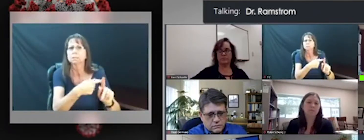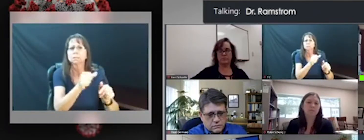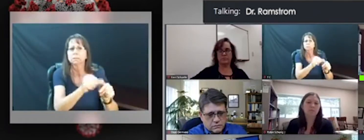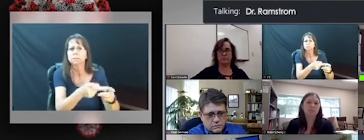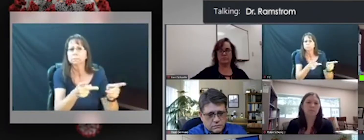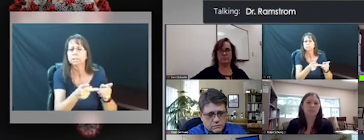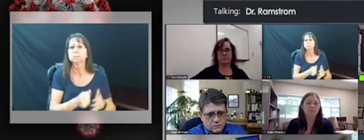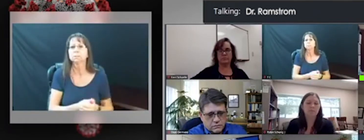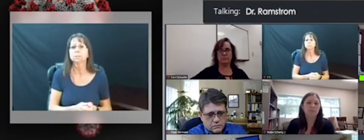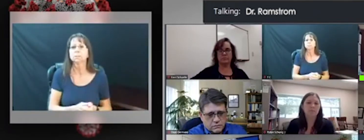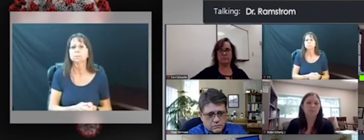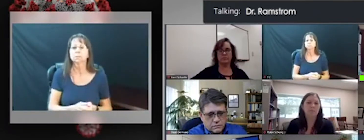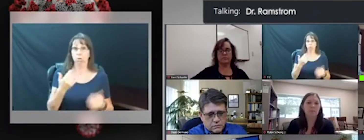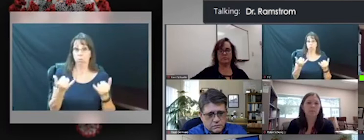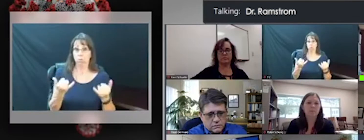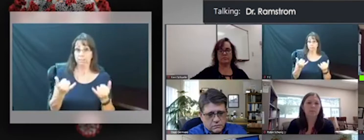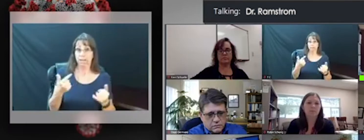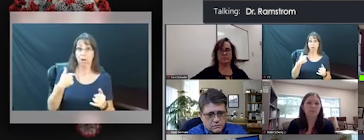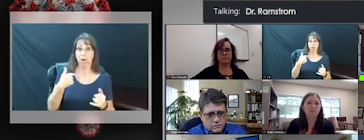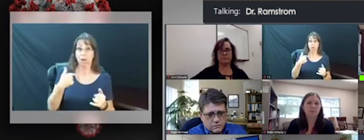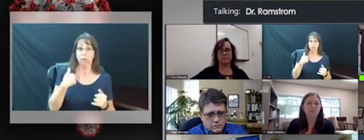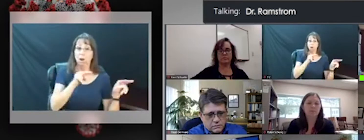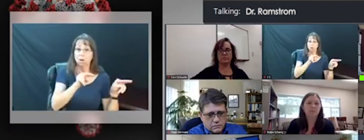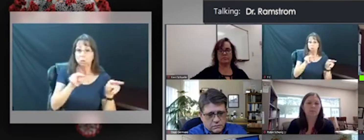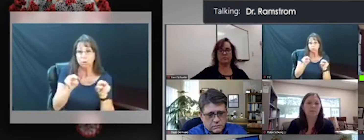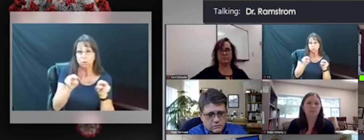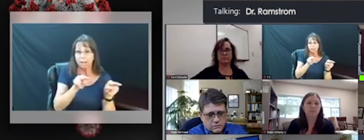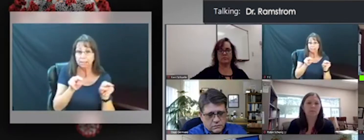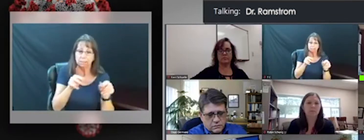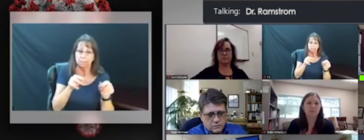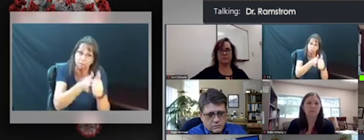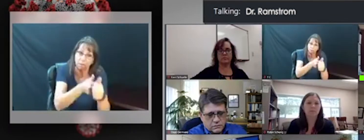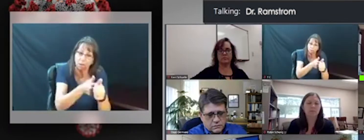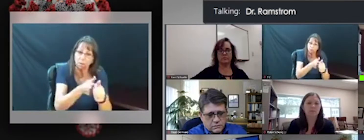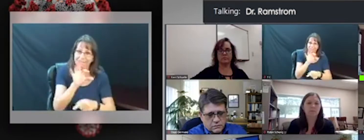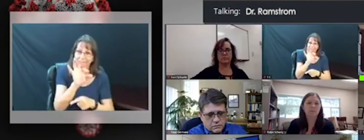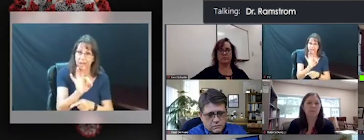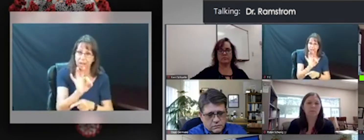tracking right now about nine facilities, which is not unusual. They go into what's called response